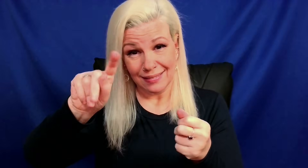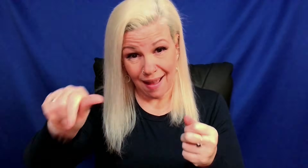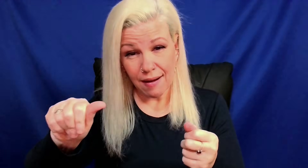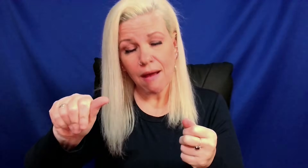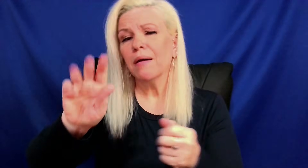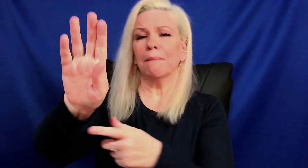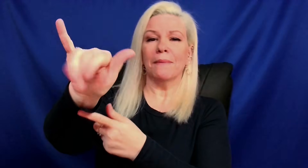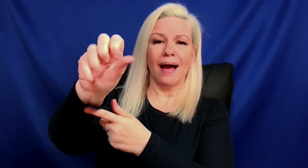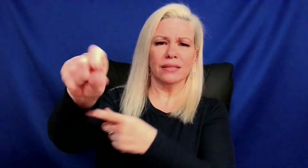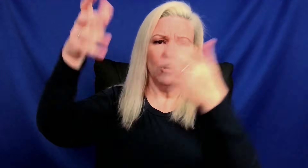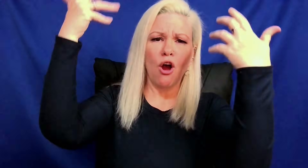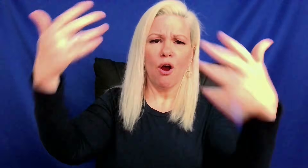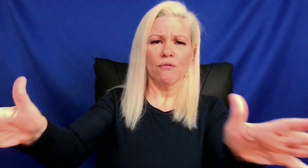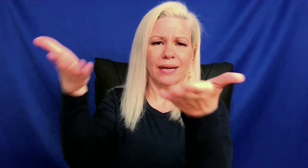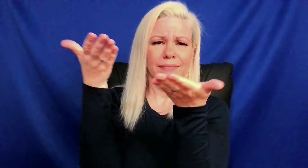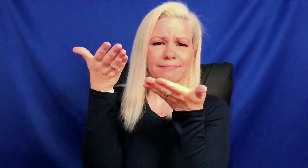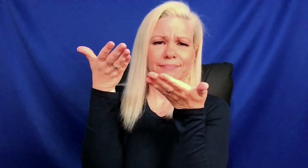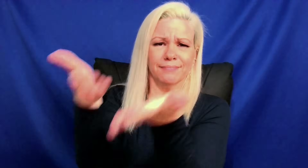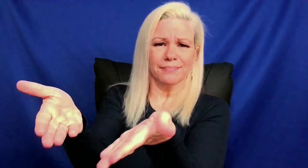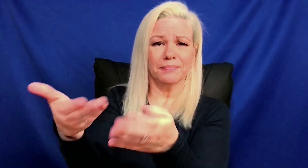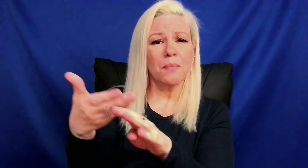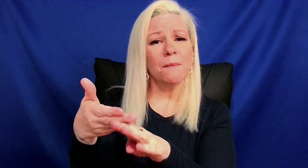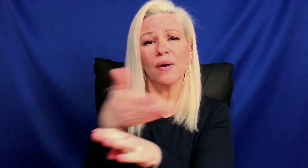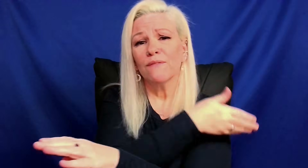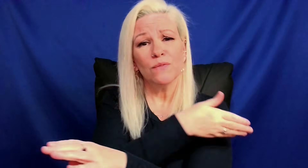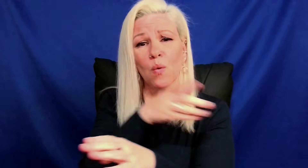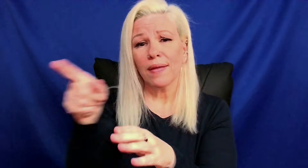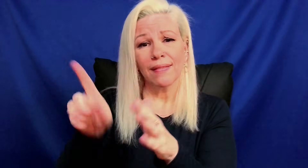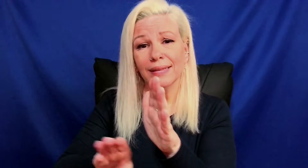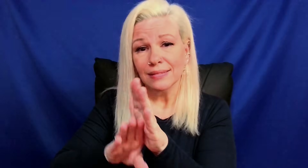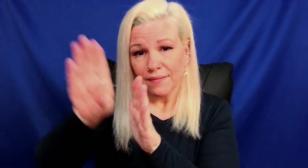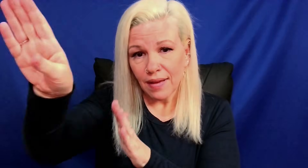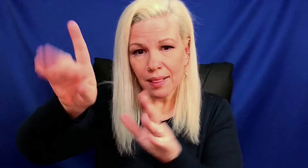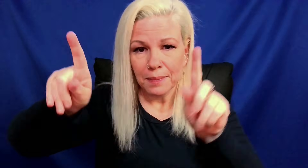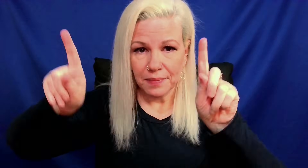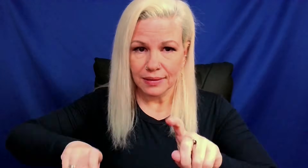bias is already present before they develop the test.